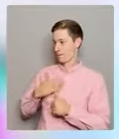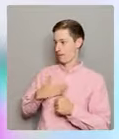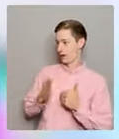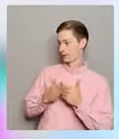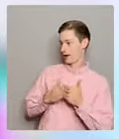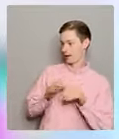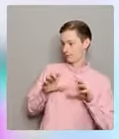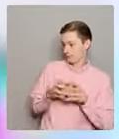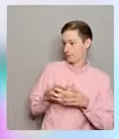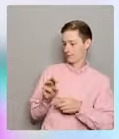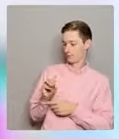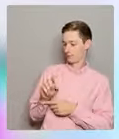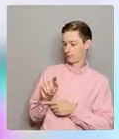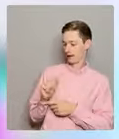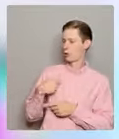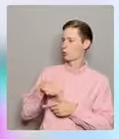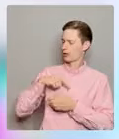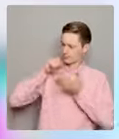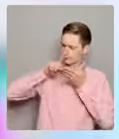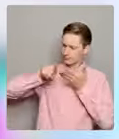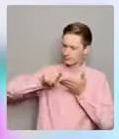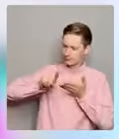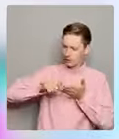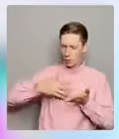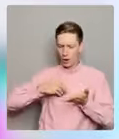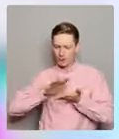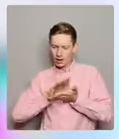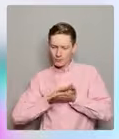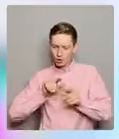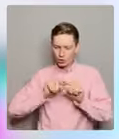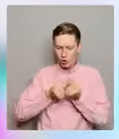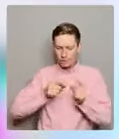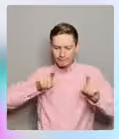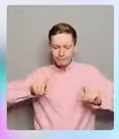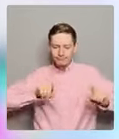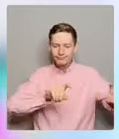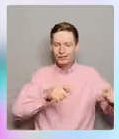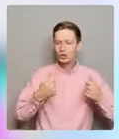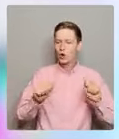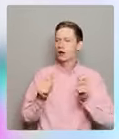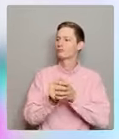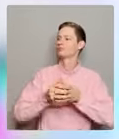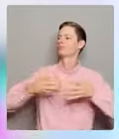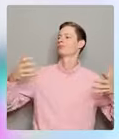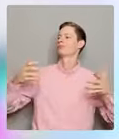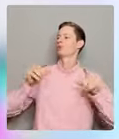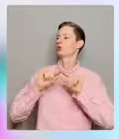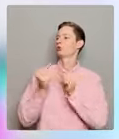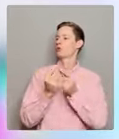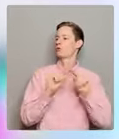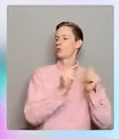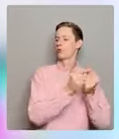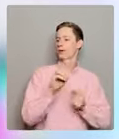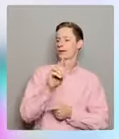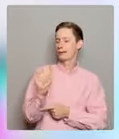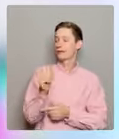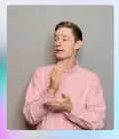on my side at Meta, we organized external testing and white paper groups that actually pushed those ranges even further, including, you know